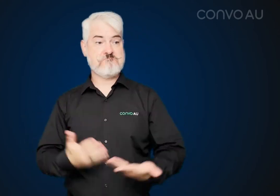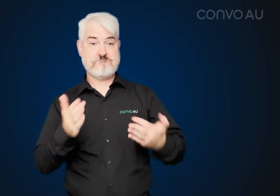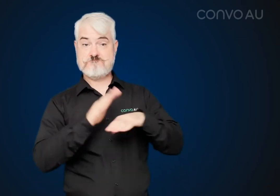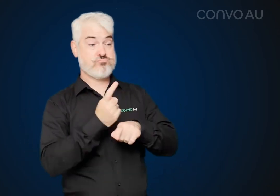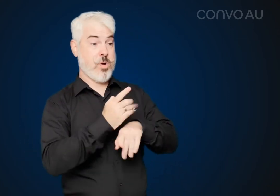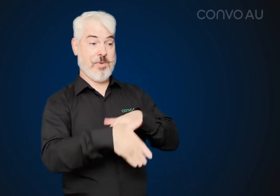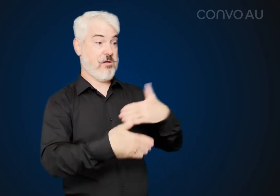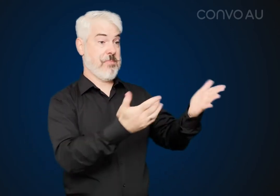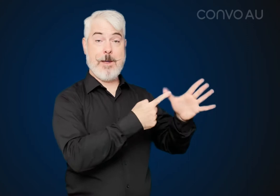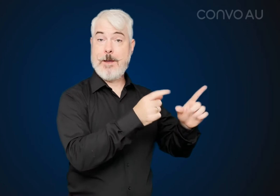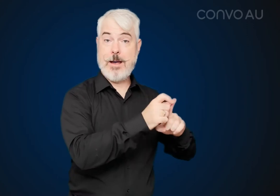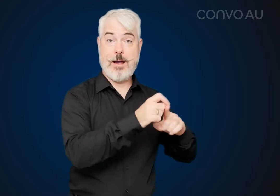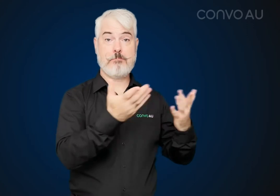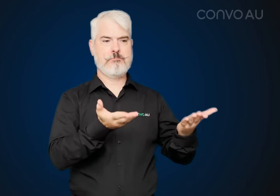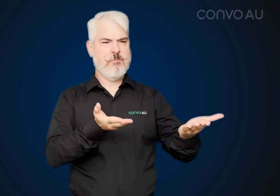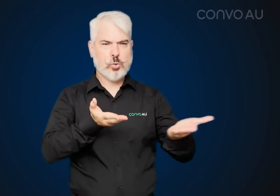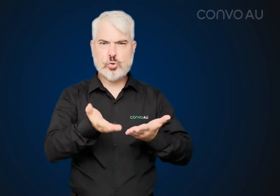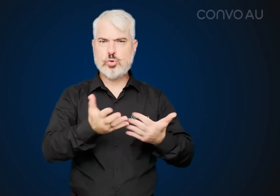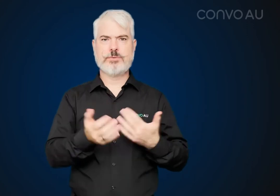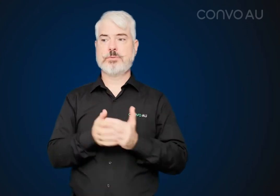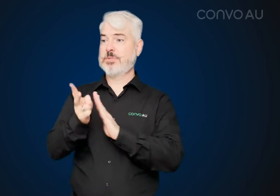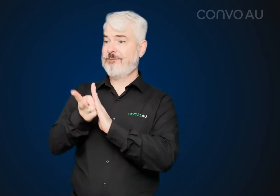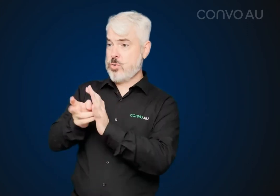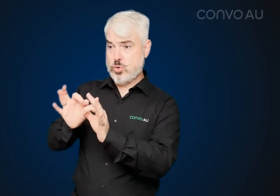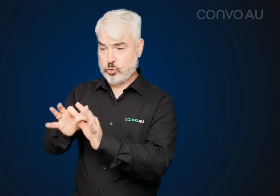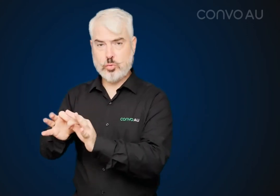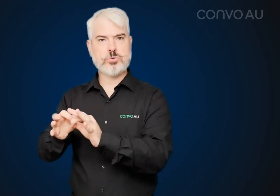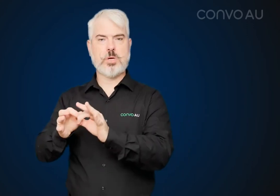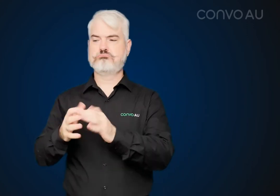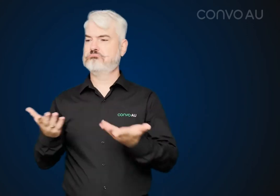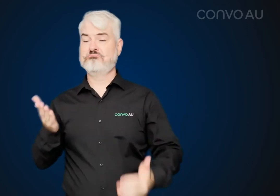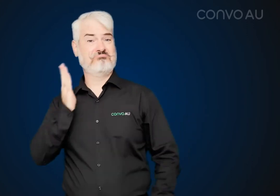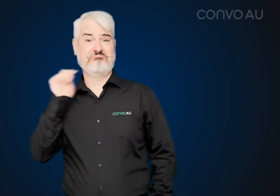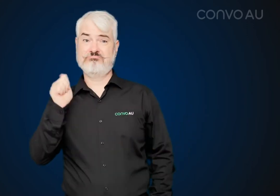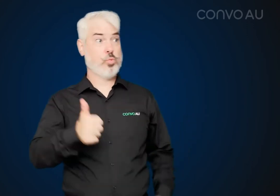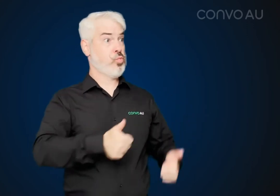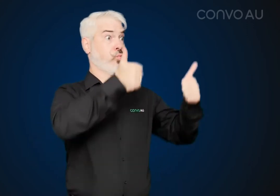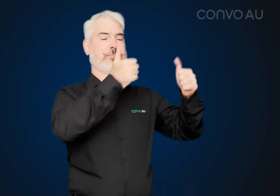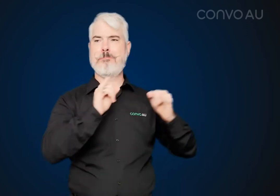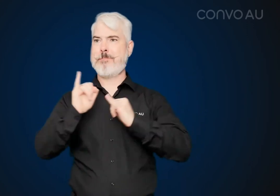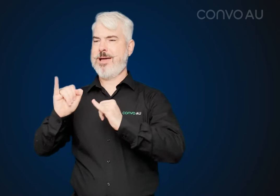Give your feedback about anything - our app, our service or about our Video Interpreters - good or bad,